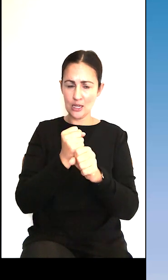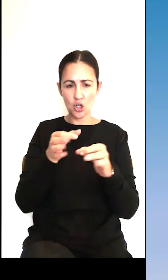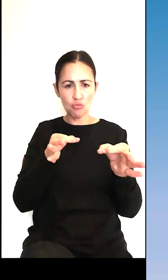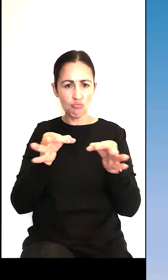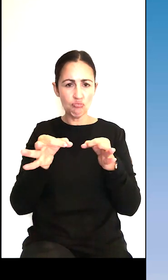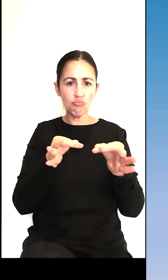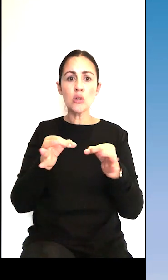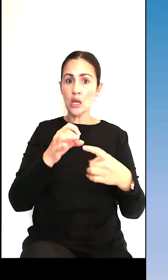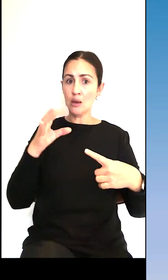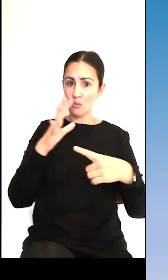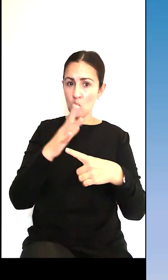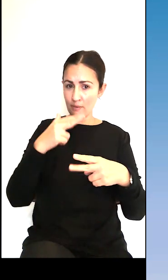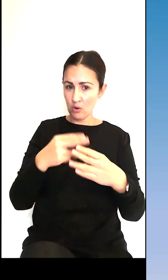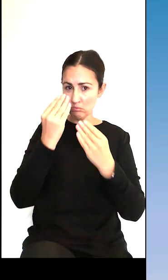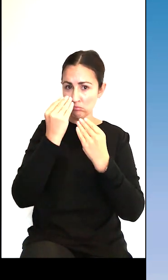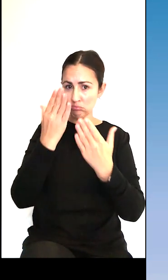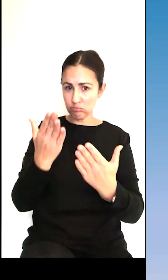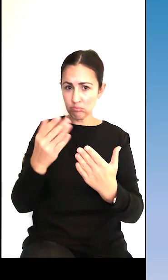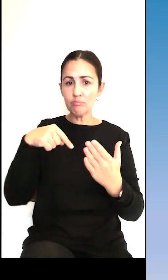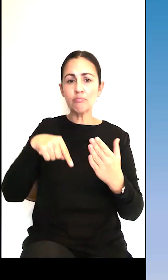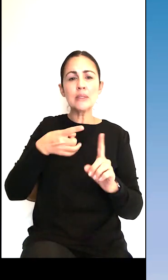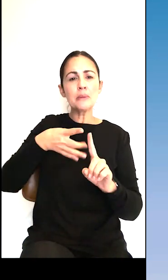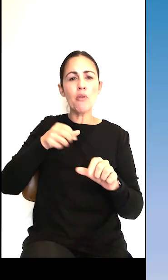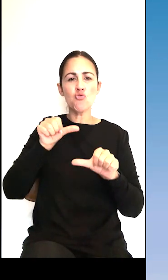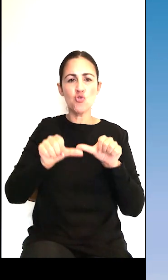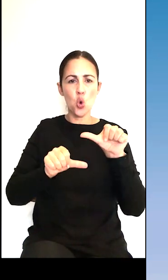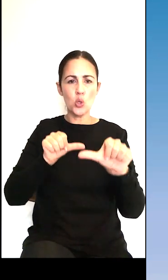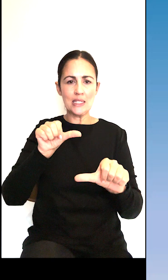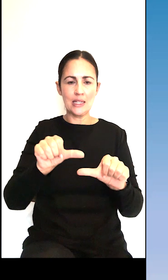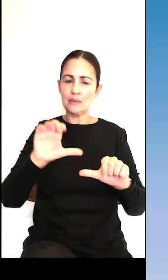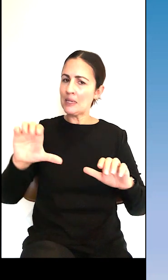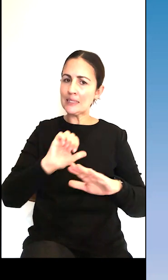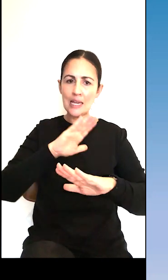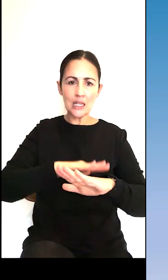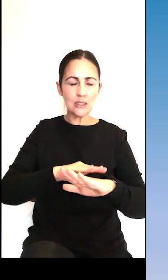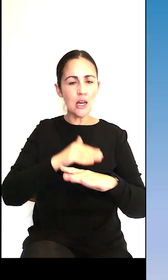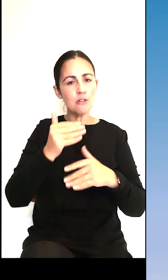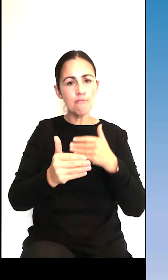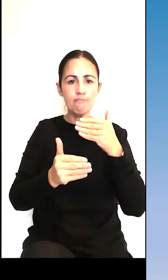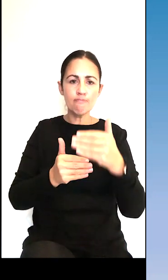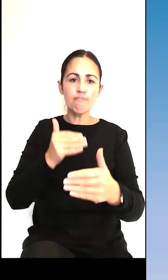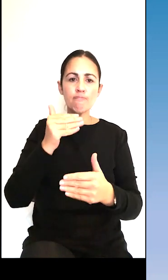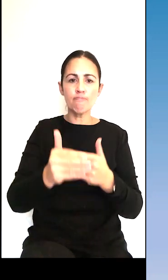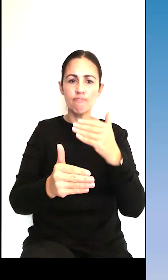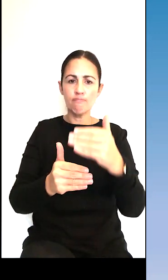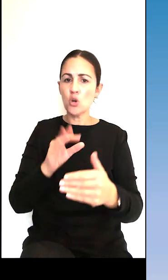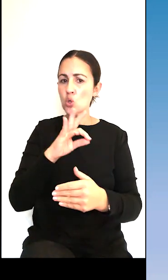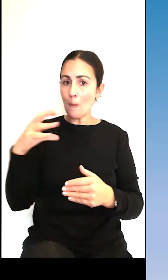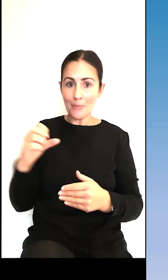It's important to note that it is a process, so it takes time and that it is voluntary. And that it starts with